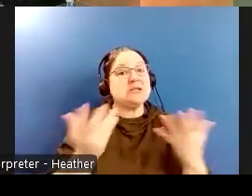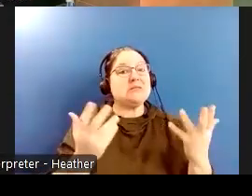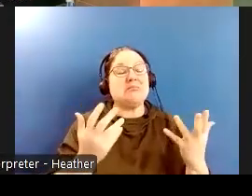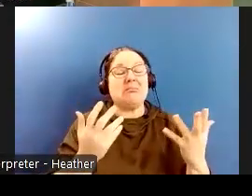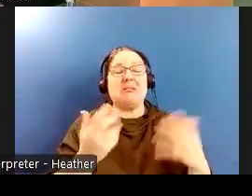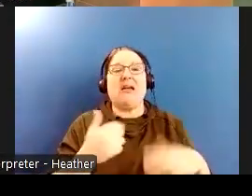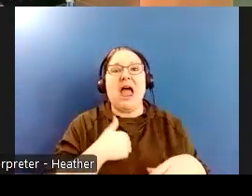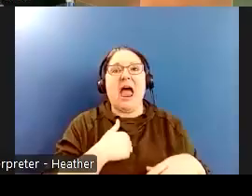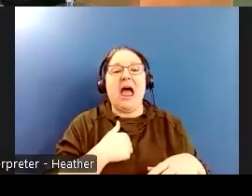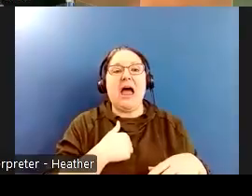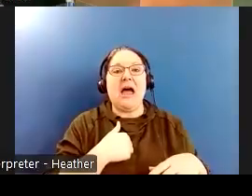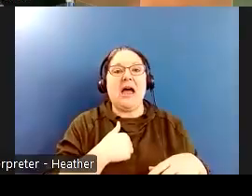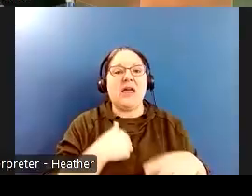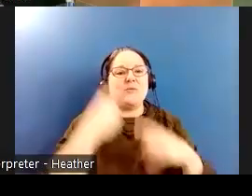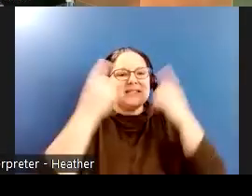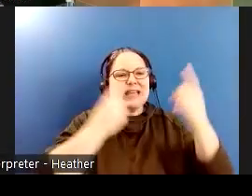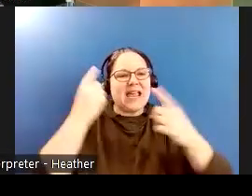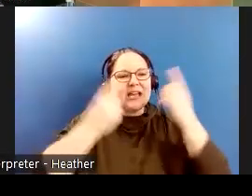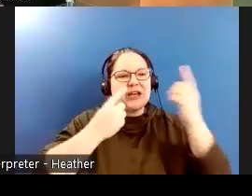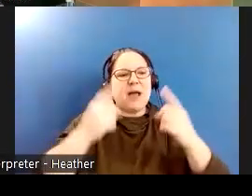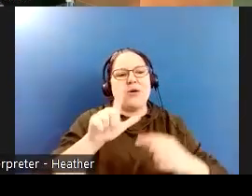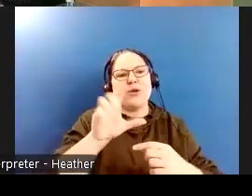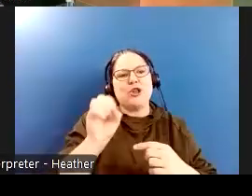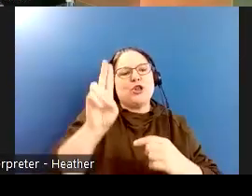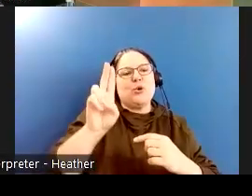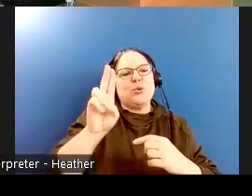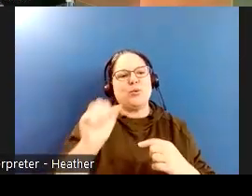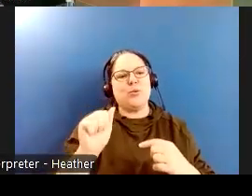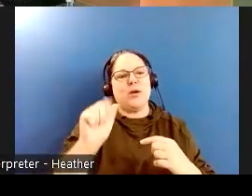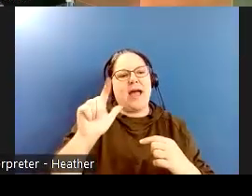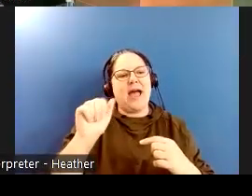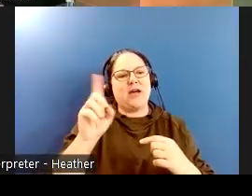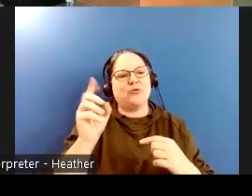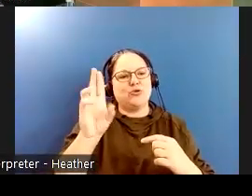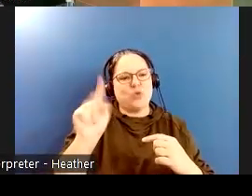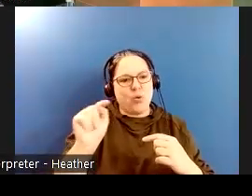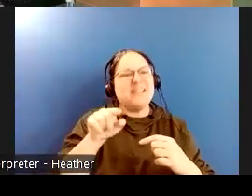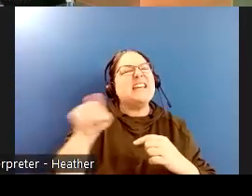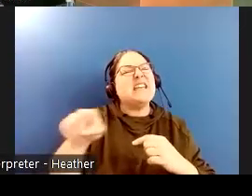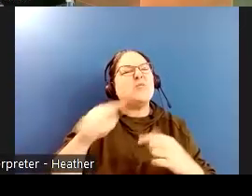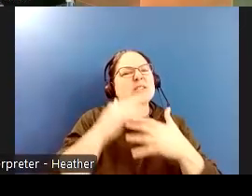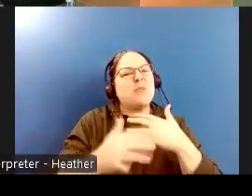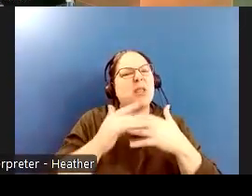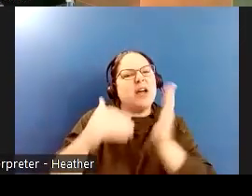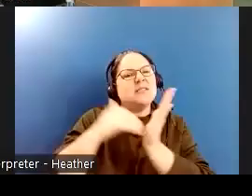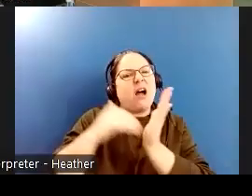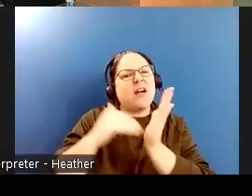of uh Louidor who was a hematologist while I was at Mount Si. um he would not be afraid to say he